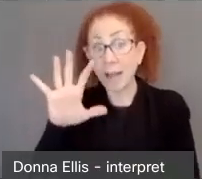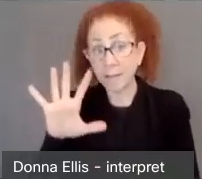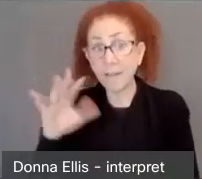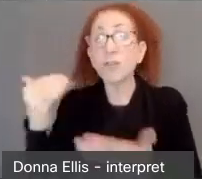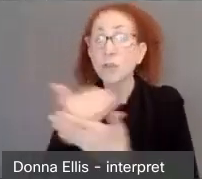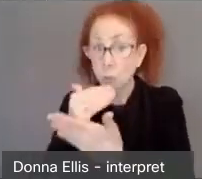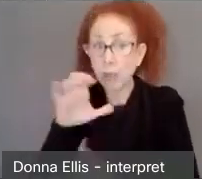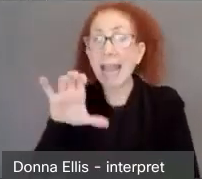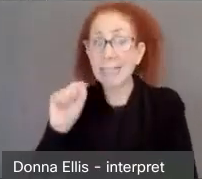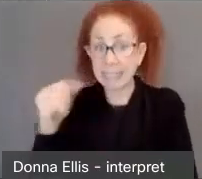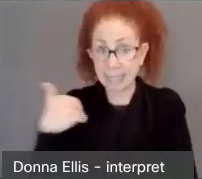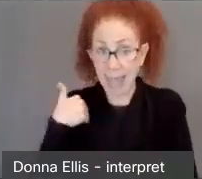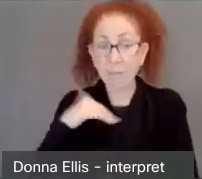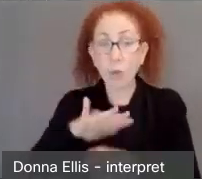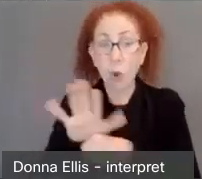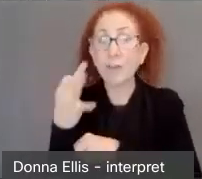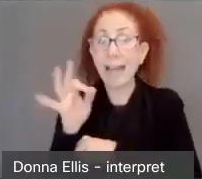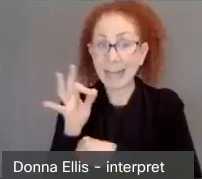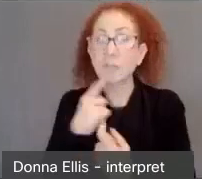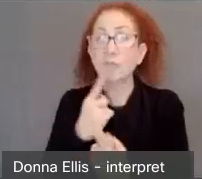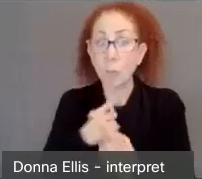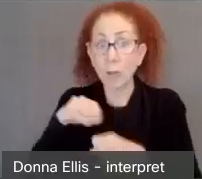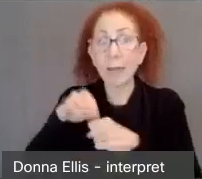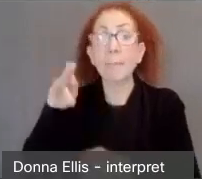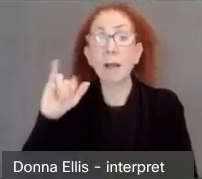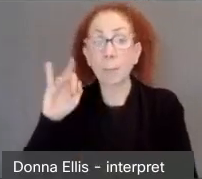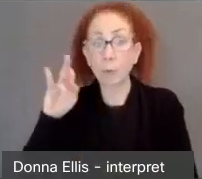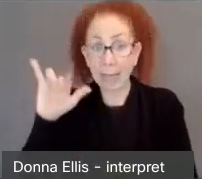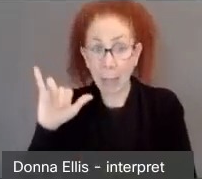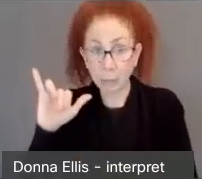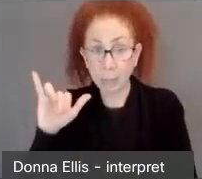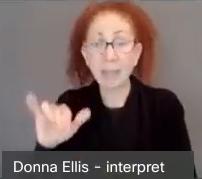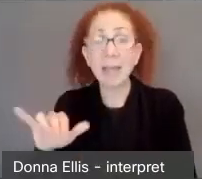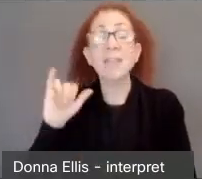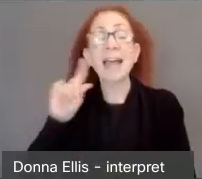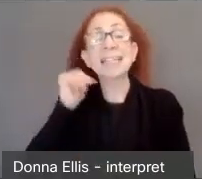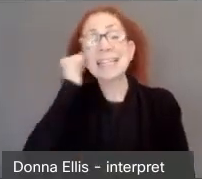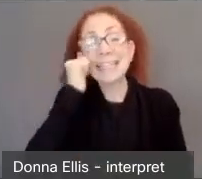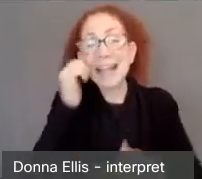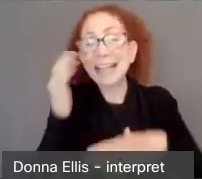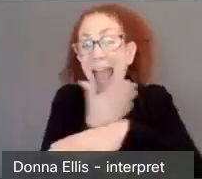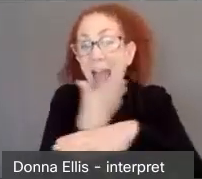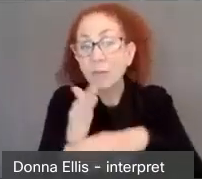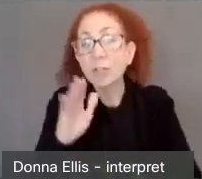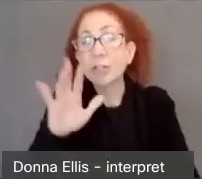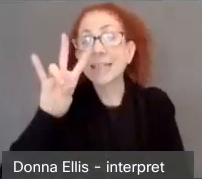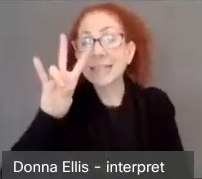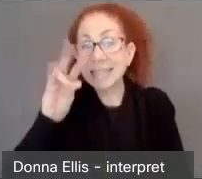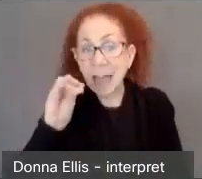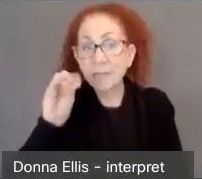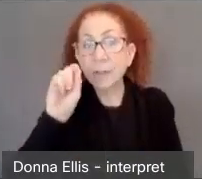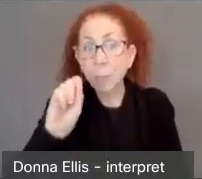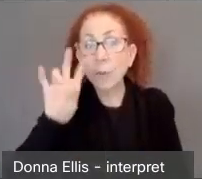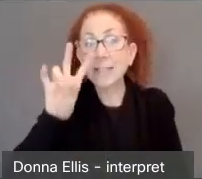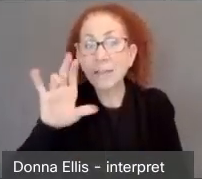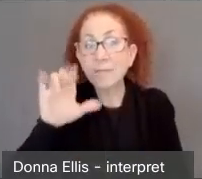of COVID-19 reported in Montgomery County. This is a daily average of 70.7 cases and brings